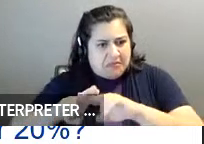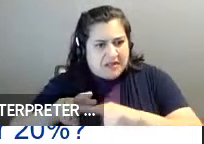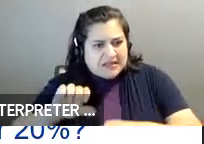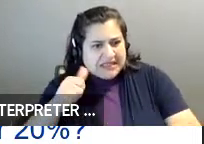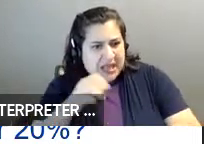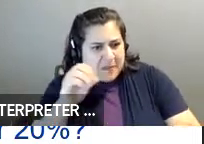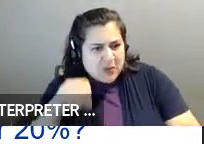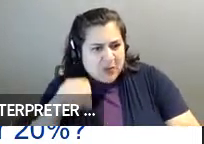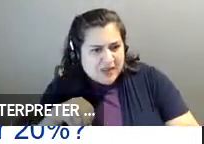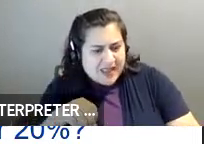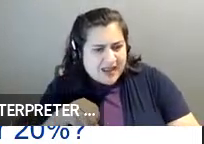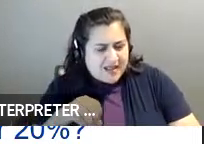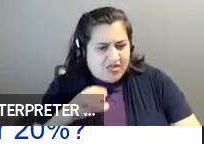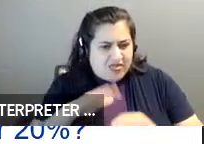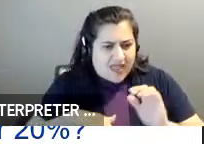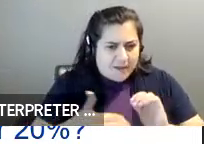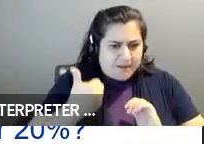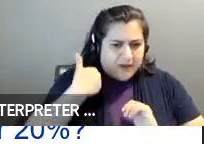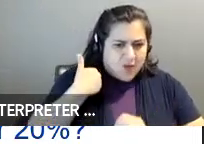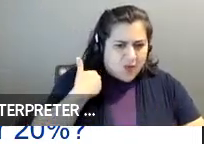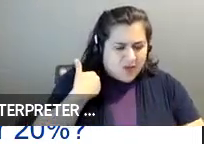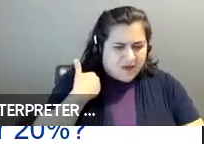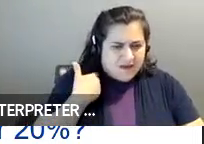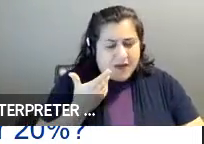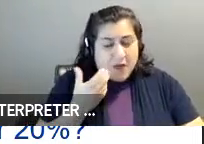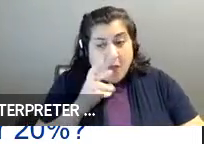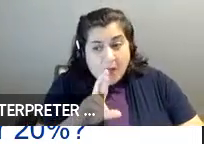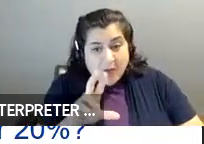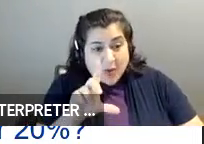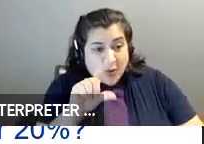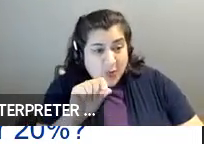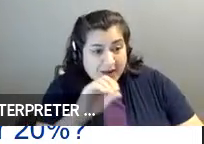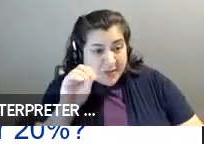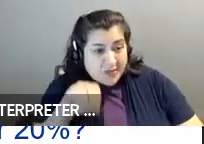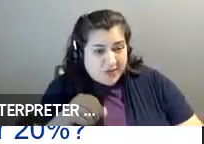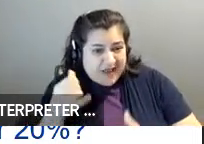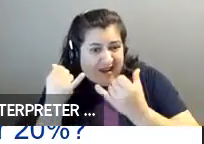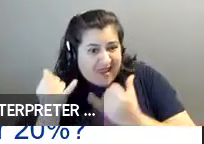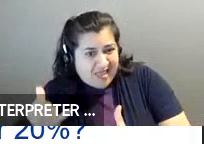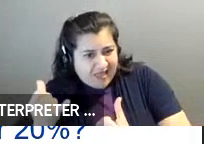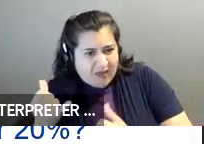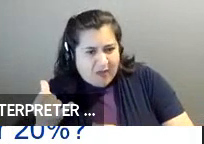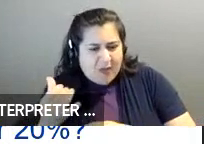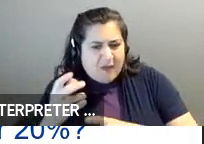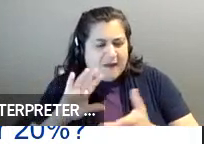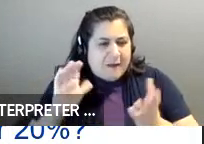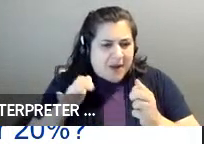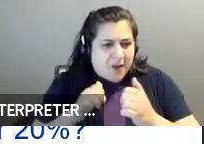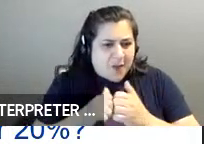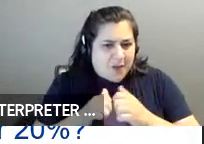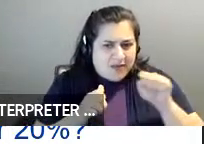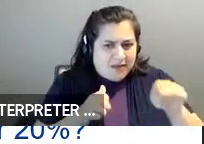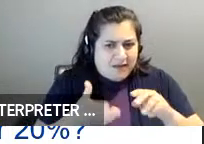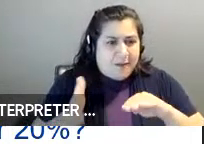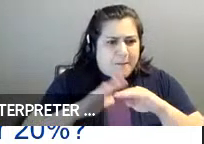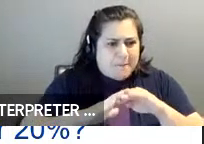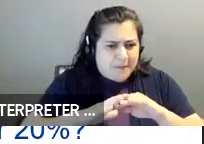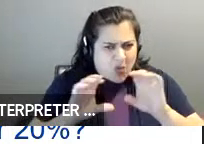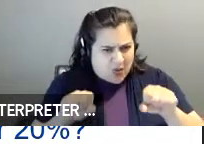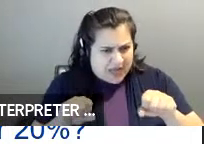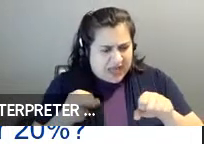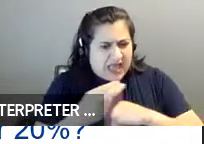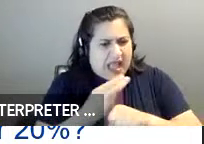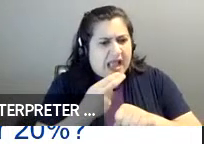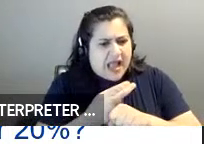Well, we can conduct these kinds of "what if" analyses using a re-sampling methodology.